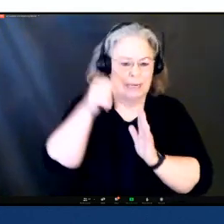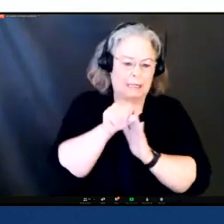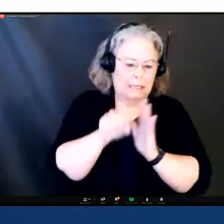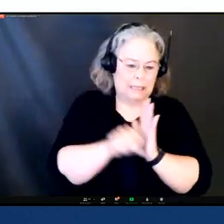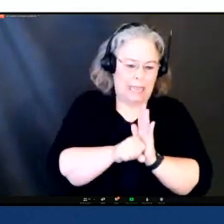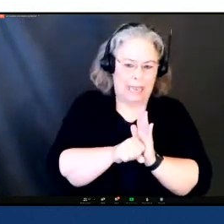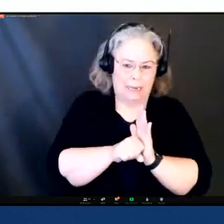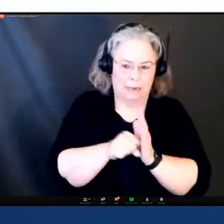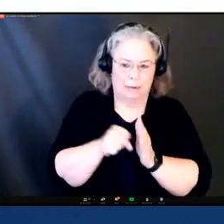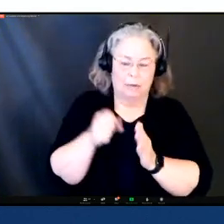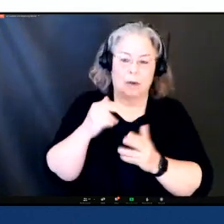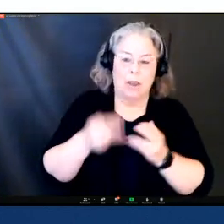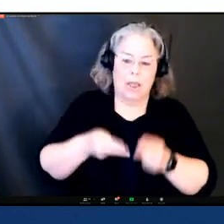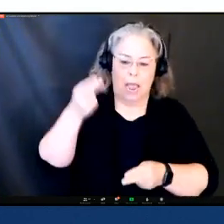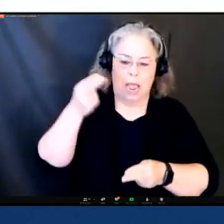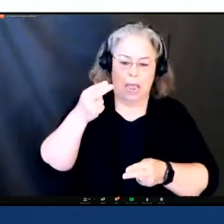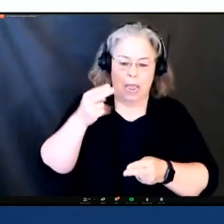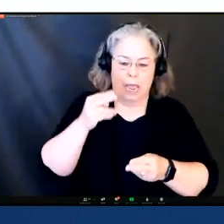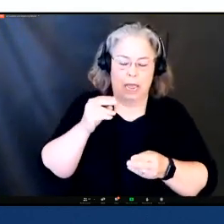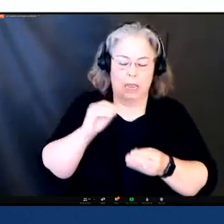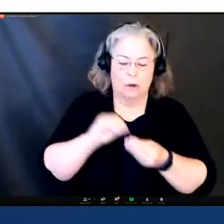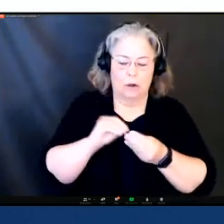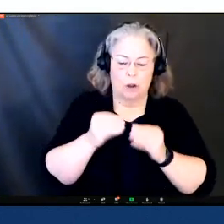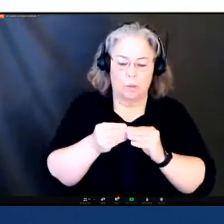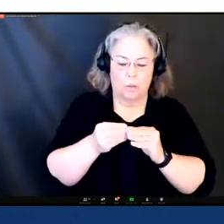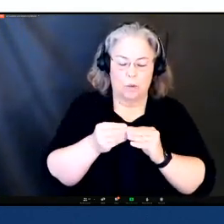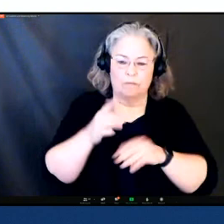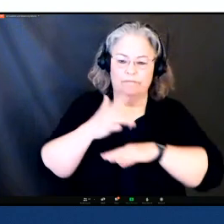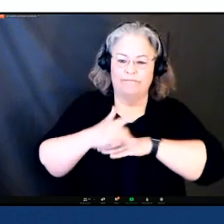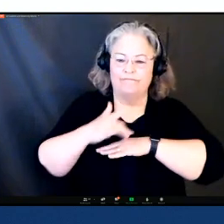higher than normal position vacancy rates and reduced assistance caseload.